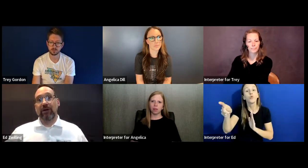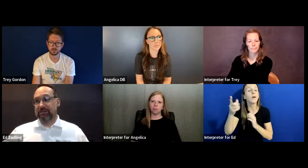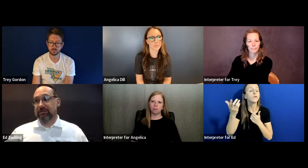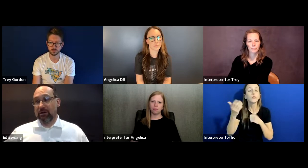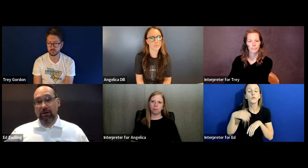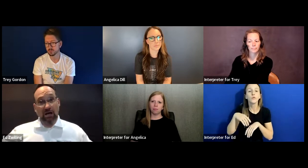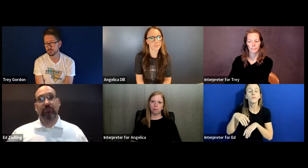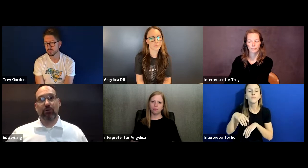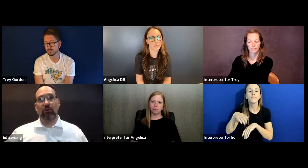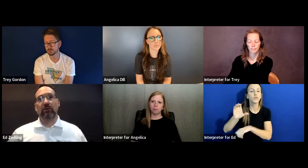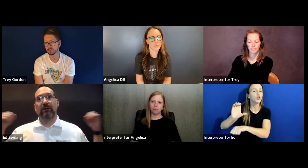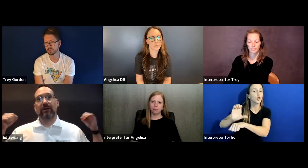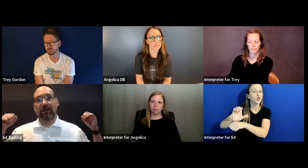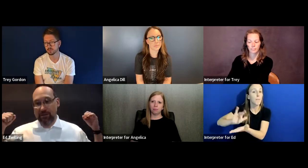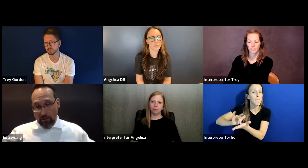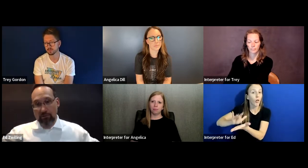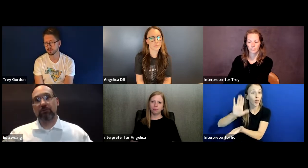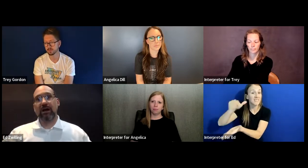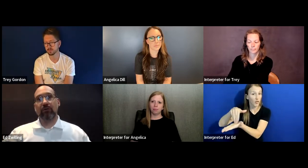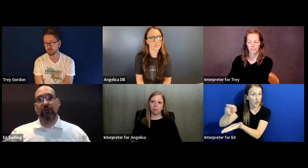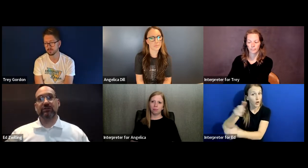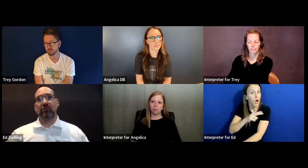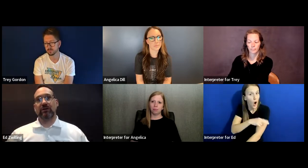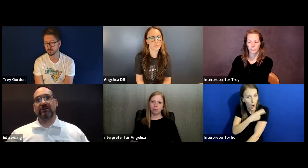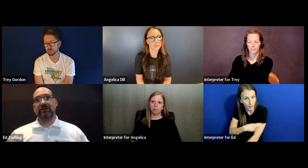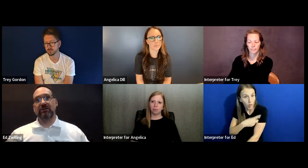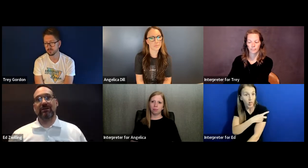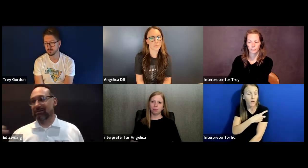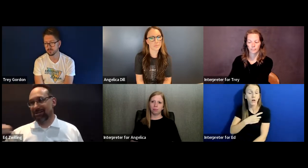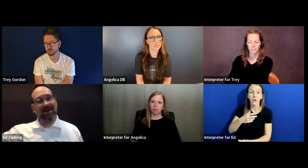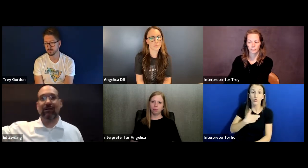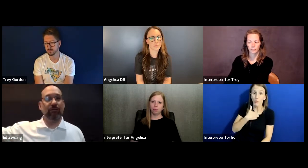that's a hospital it's owned by a religious organization it's not covered